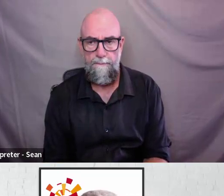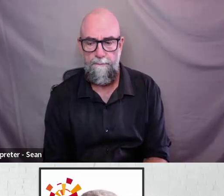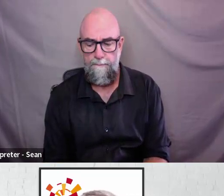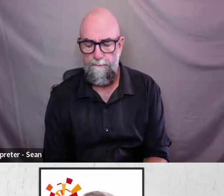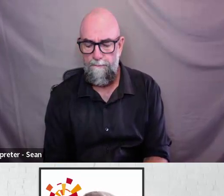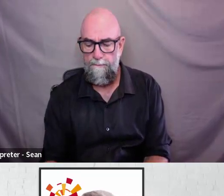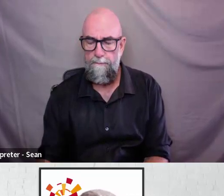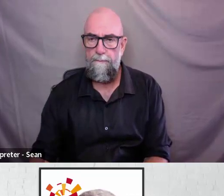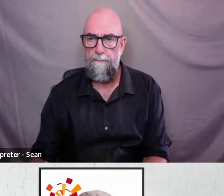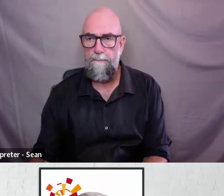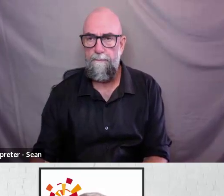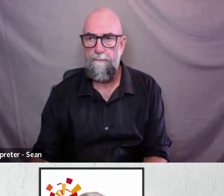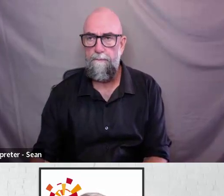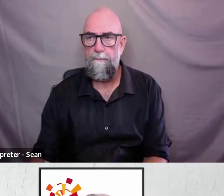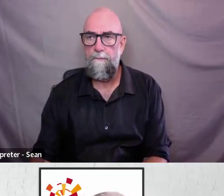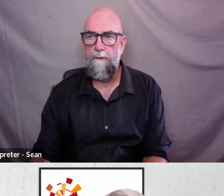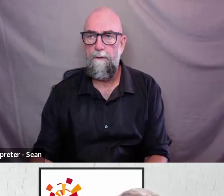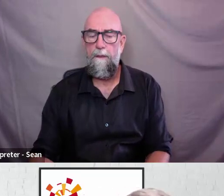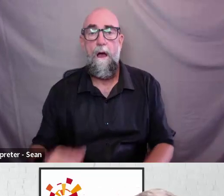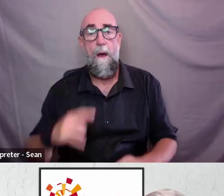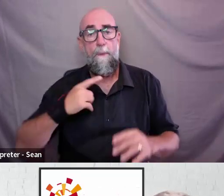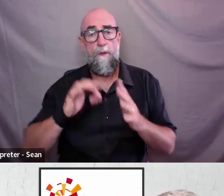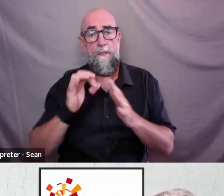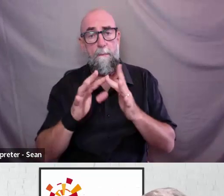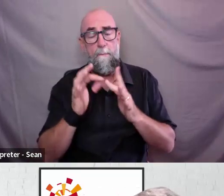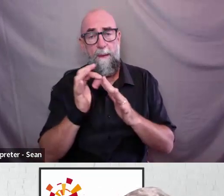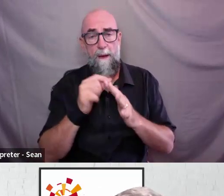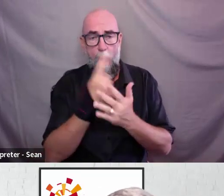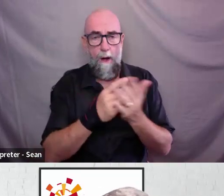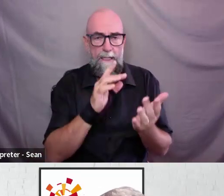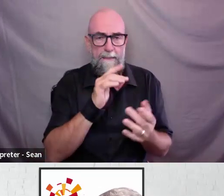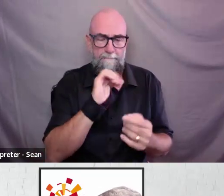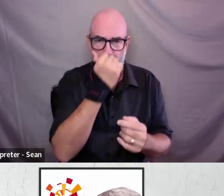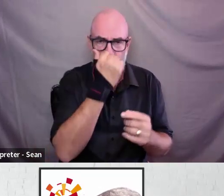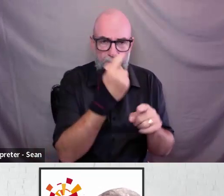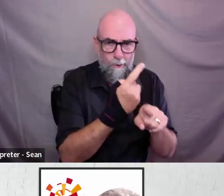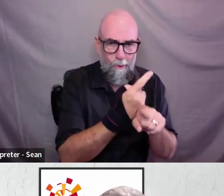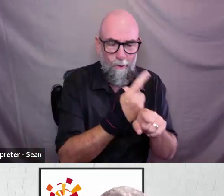so have you, Pippa, you have added to those and you both talked about the importance of the